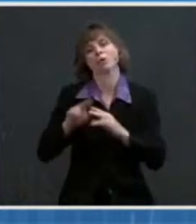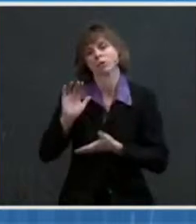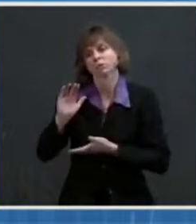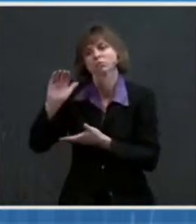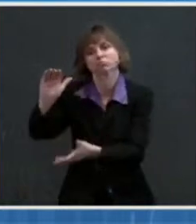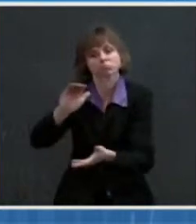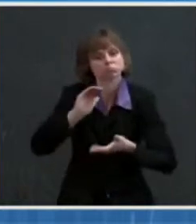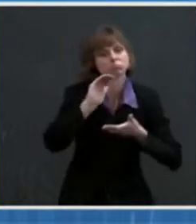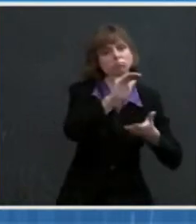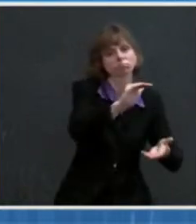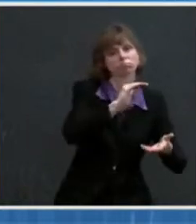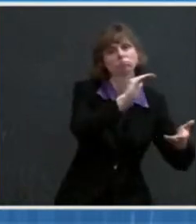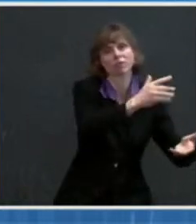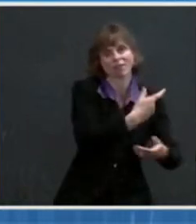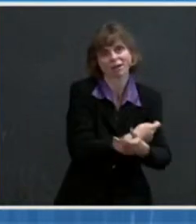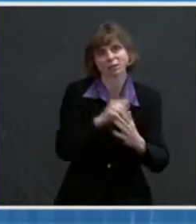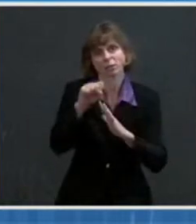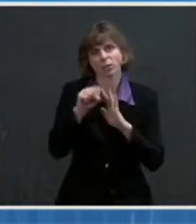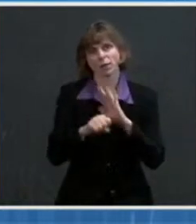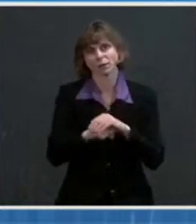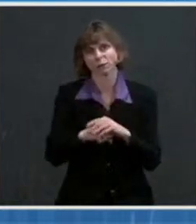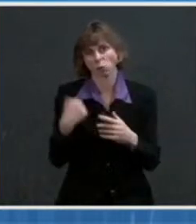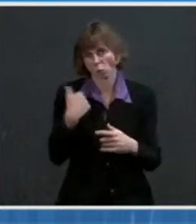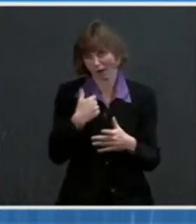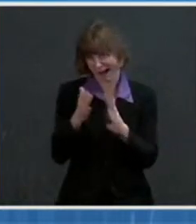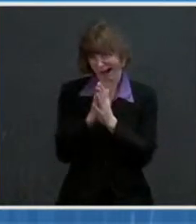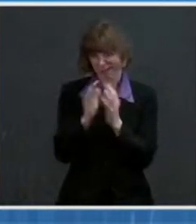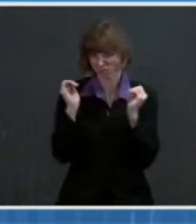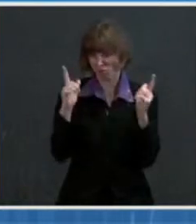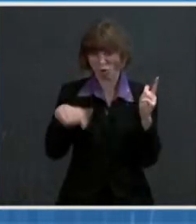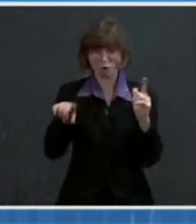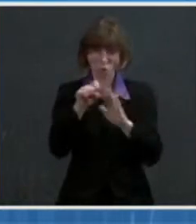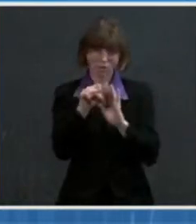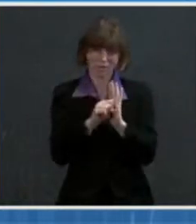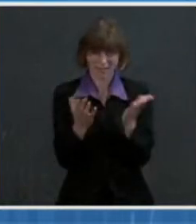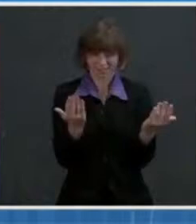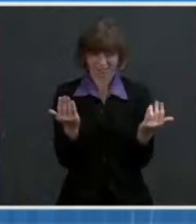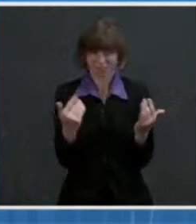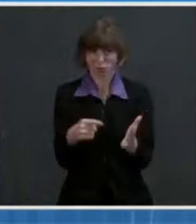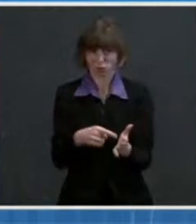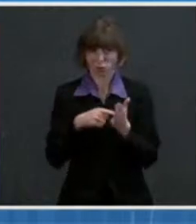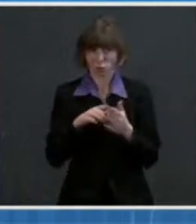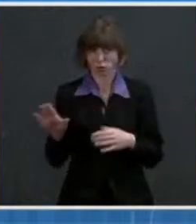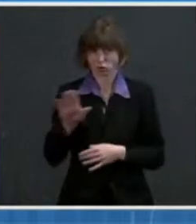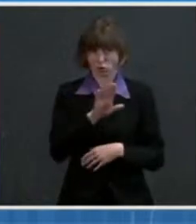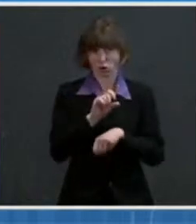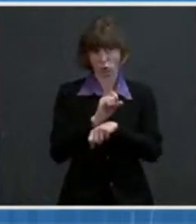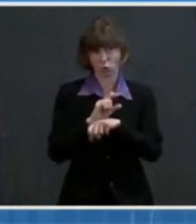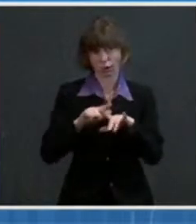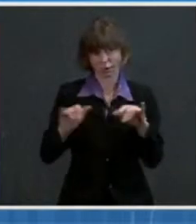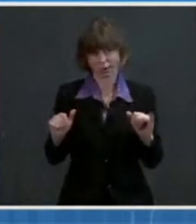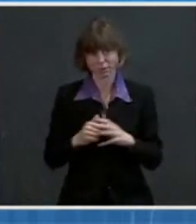PROGRAMS, WE WILL CONTINUE INCREASING VACCINE SUPPLY TO THE STATES. AS WE MOVE FORWARD, WE'RE CALLING IT EVERY STATE TO SHOW